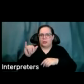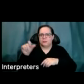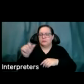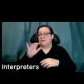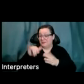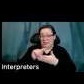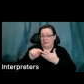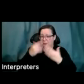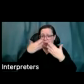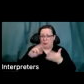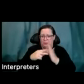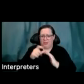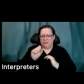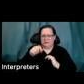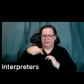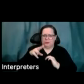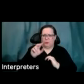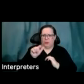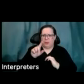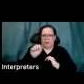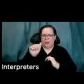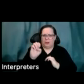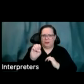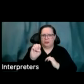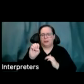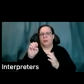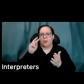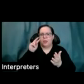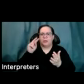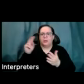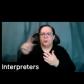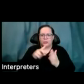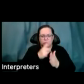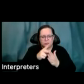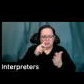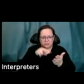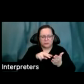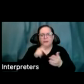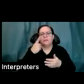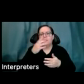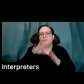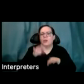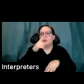dictionary and looked it up and found out that it was because of, so it was obviously because of my disability that I was